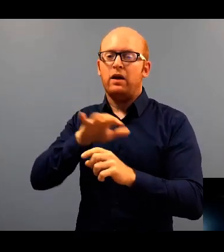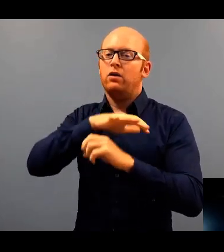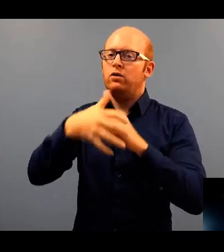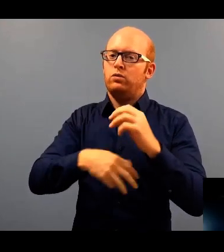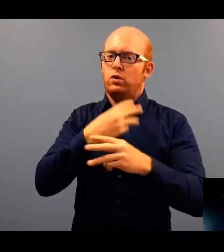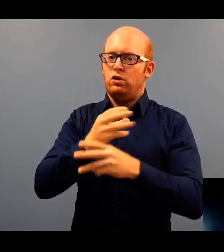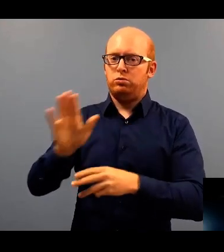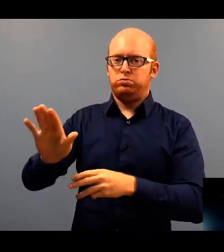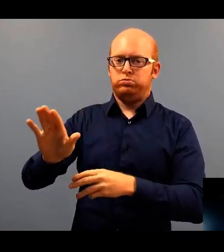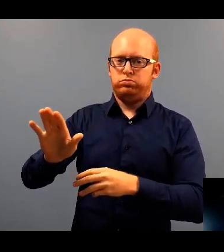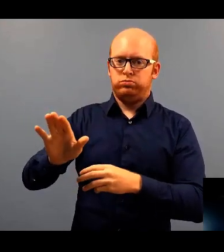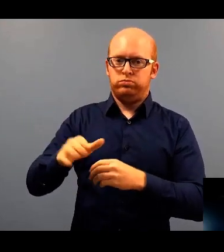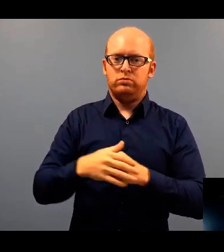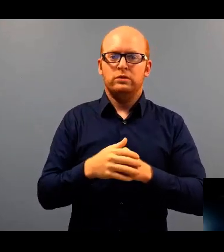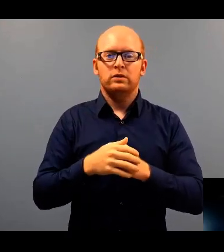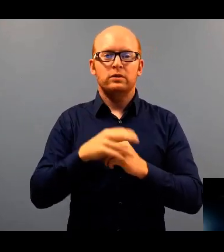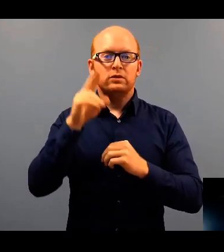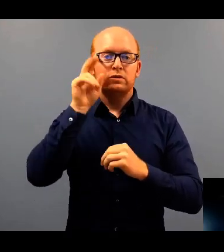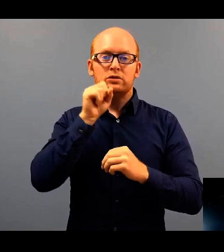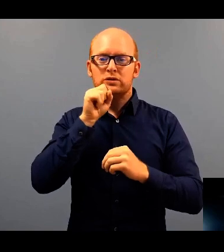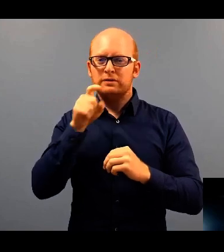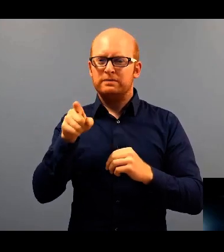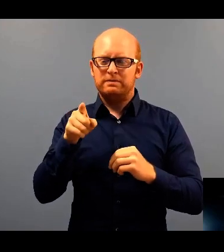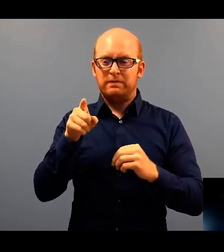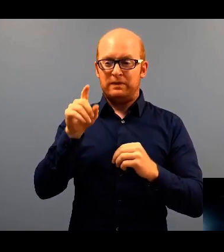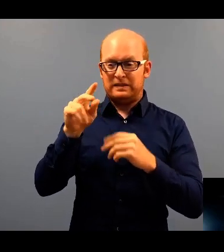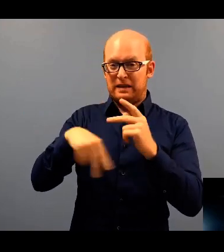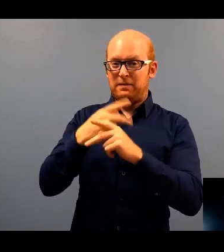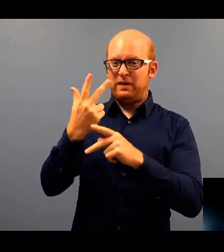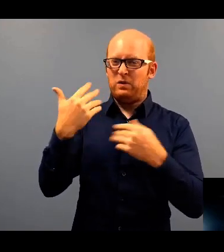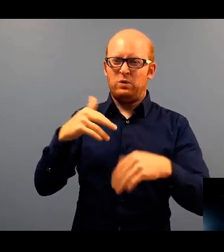gene in the world. Usher syndrome type 3 is very rare